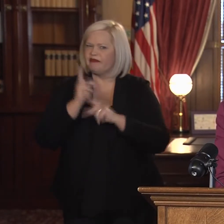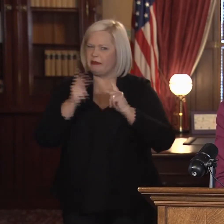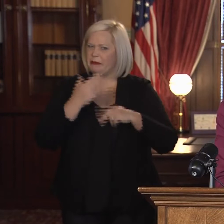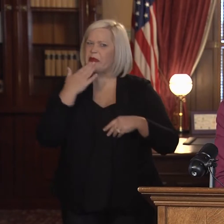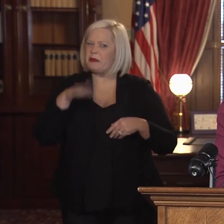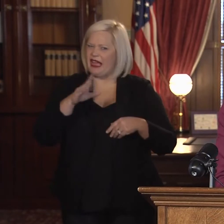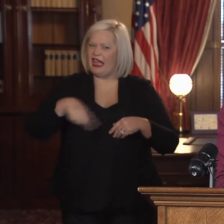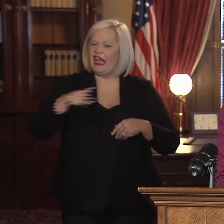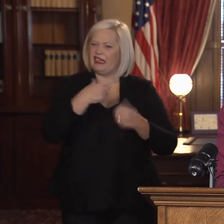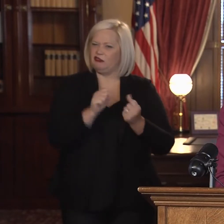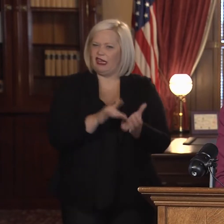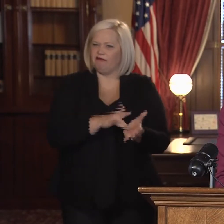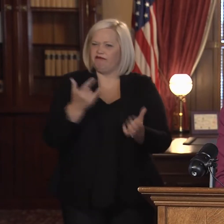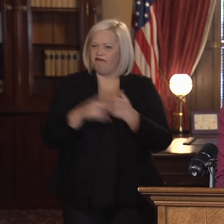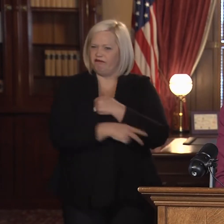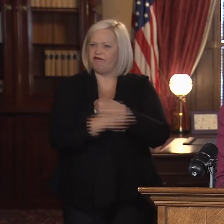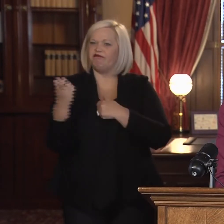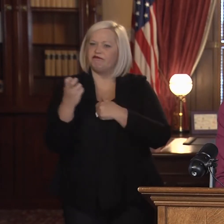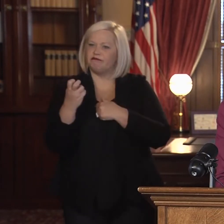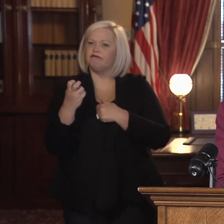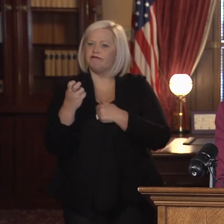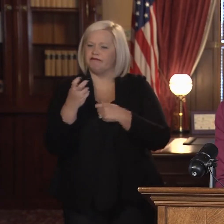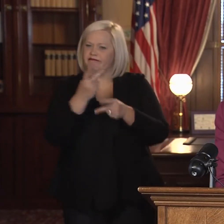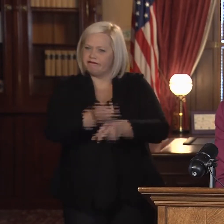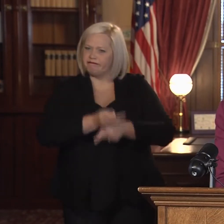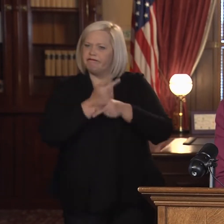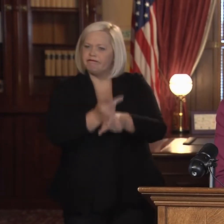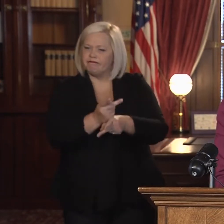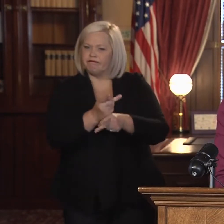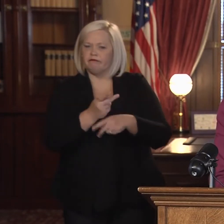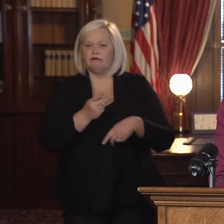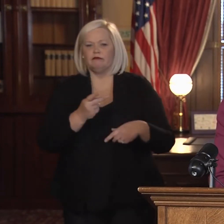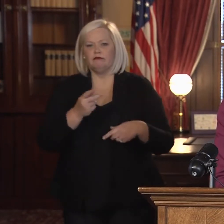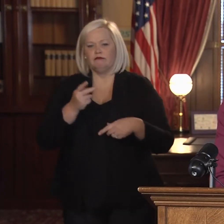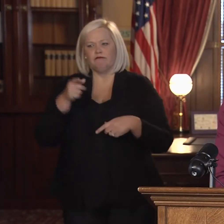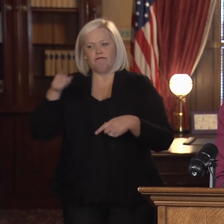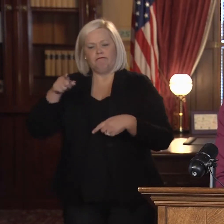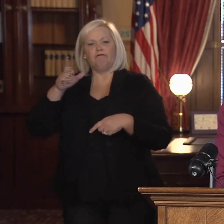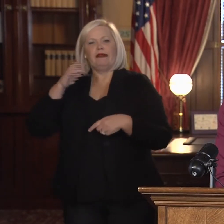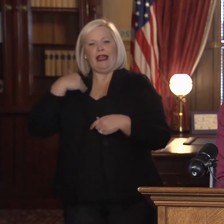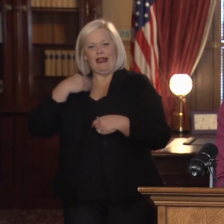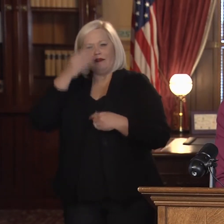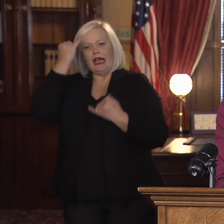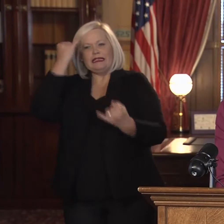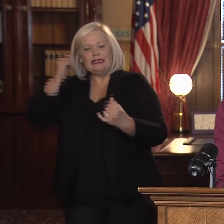OF FUN HOLIDAY THEMED VIDEOS TO REMIND PEOPLE TO BE WEAR OF THE POTENTIAL DANGERS OUT THERE AND